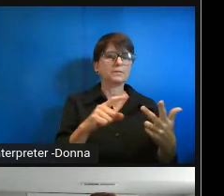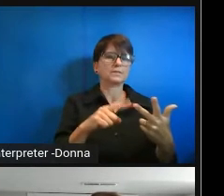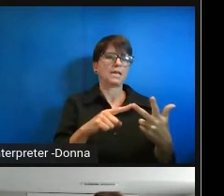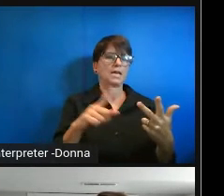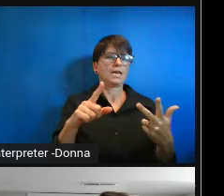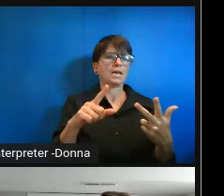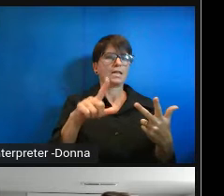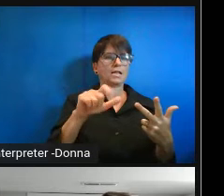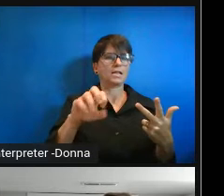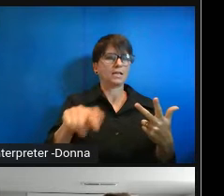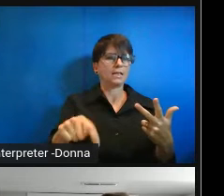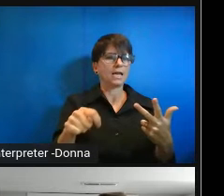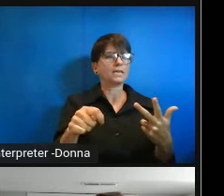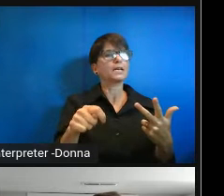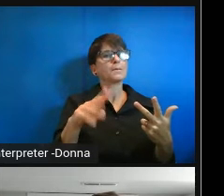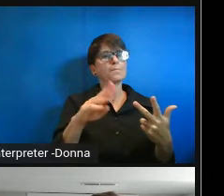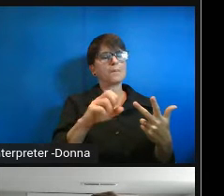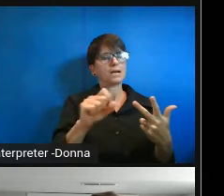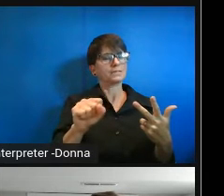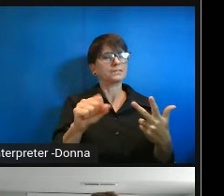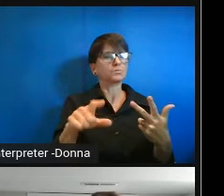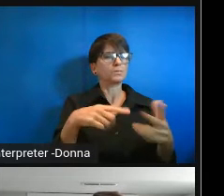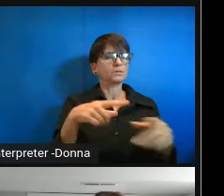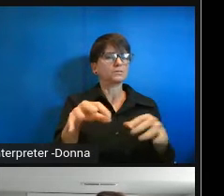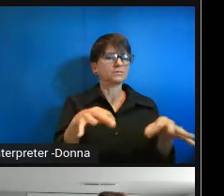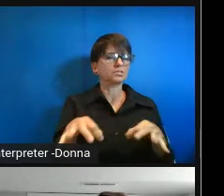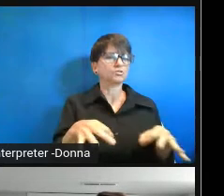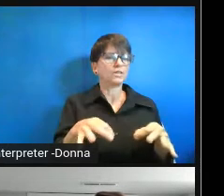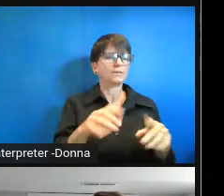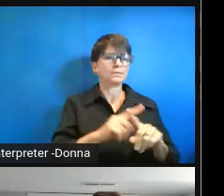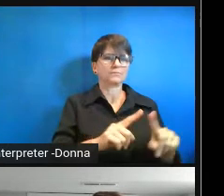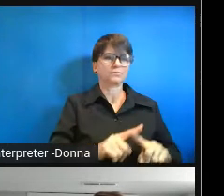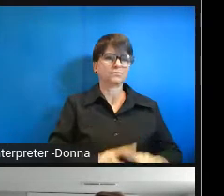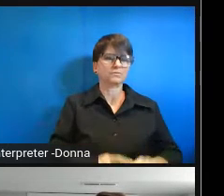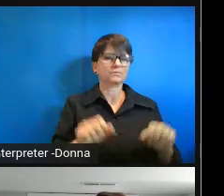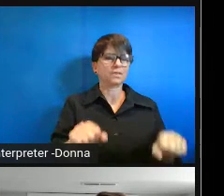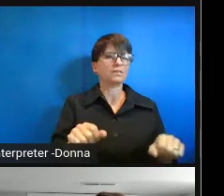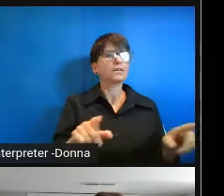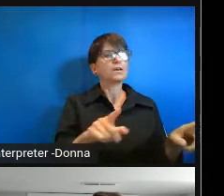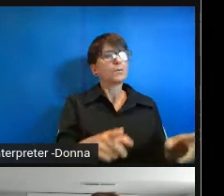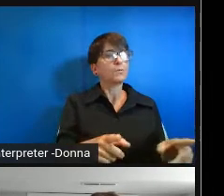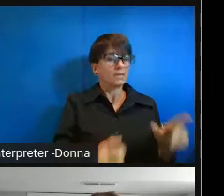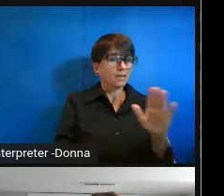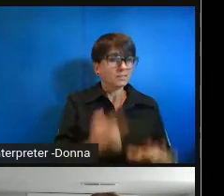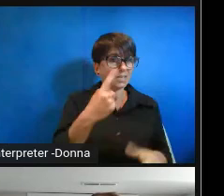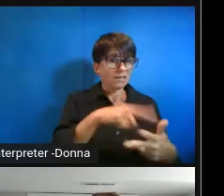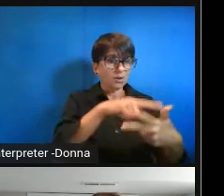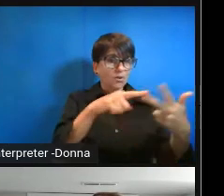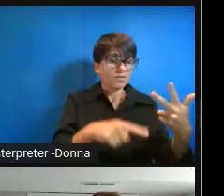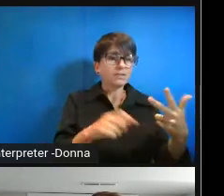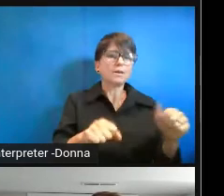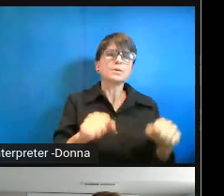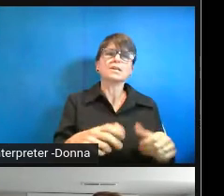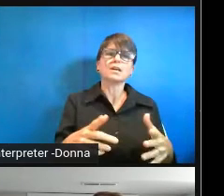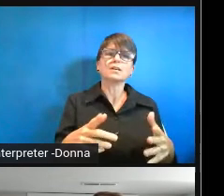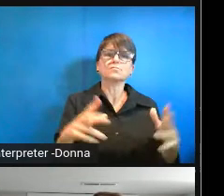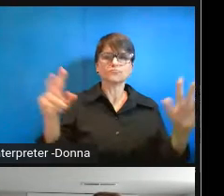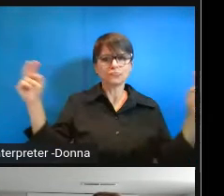With an understanding of the differences between these interface terms, we can then dive into some best practices for implementing dialogs